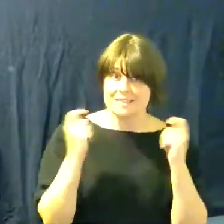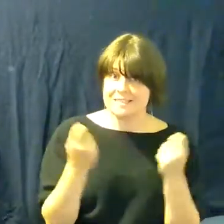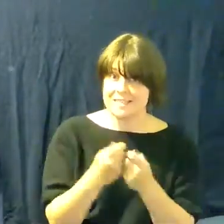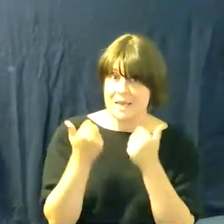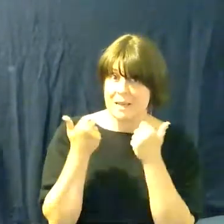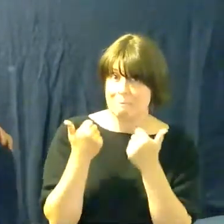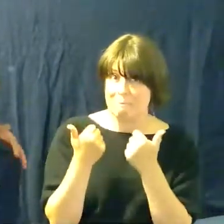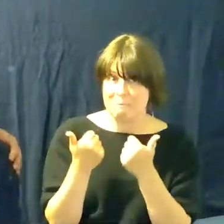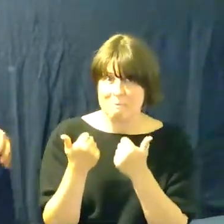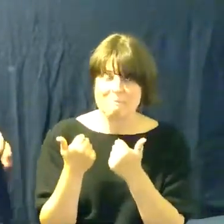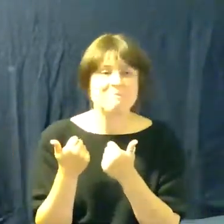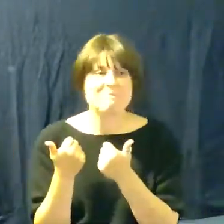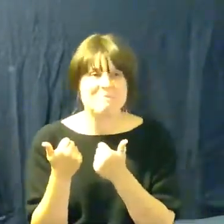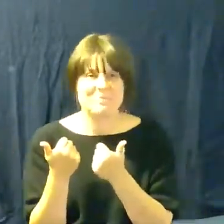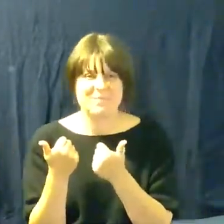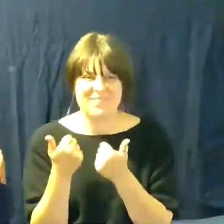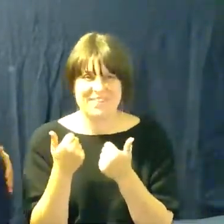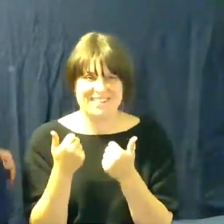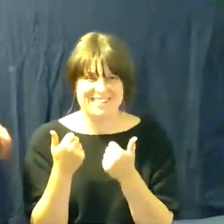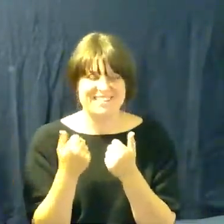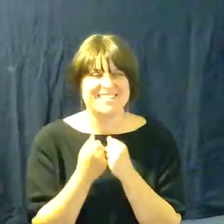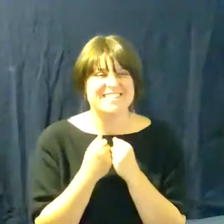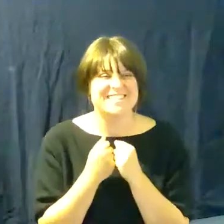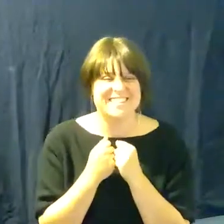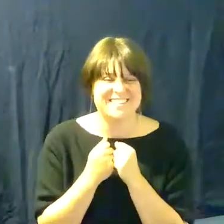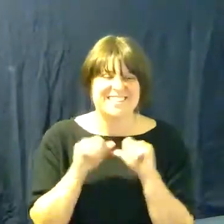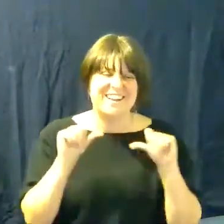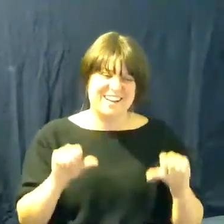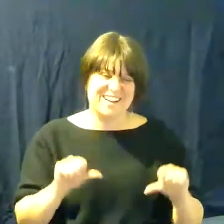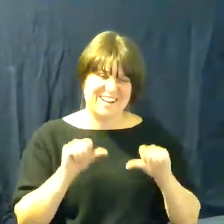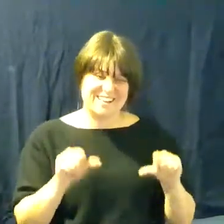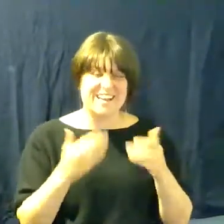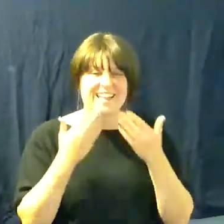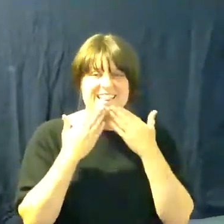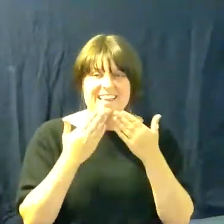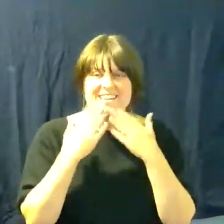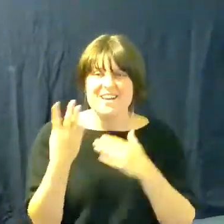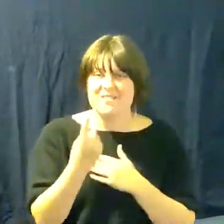for the tech support and David, it's good to work as a team. Jump